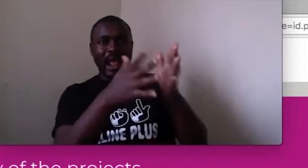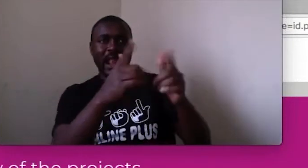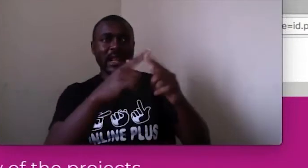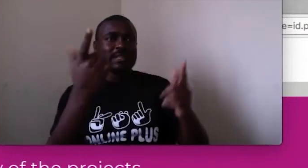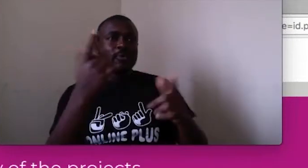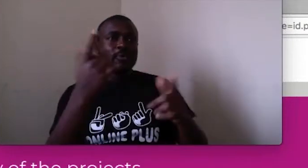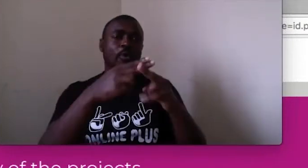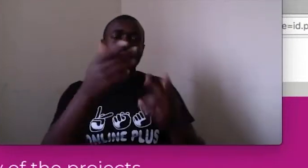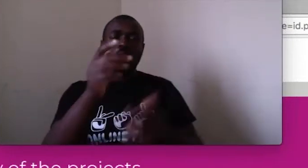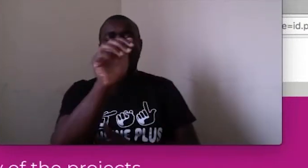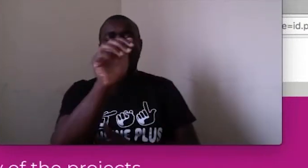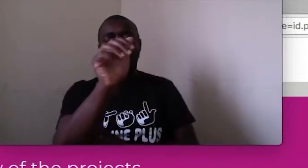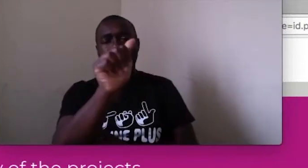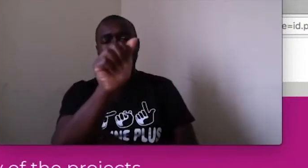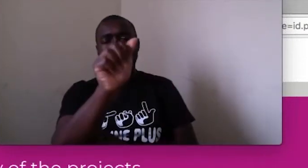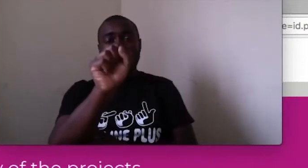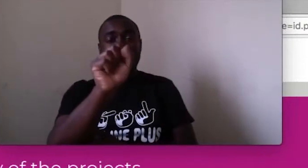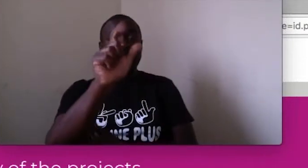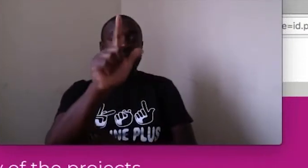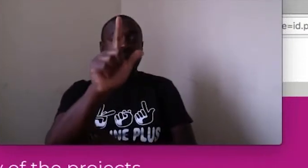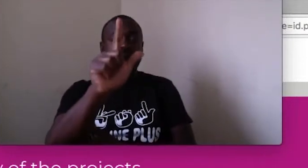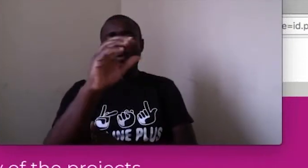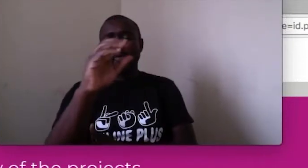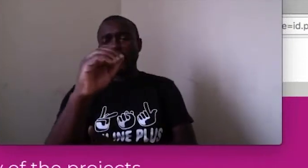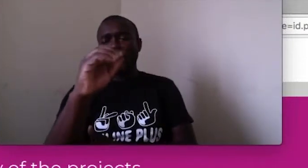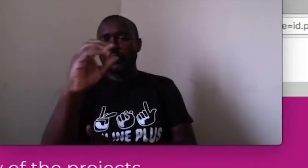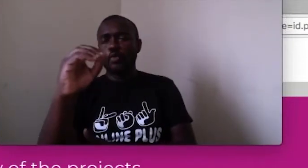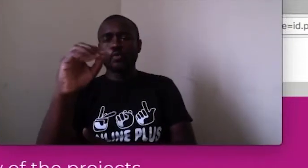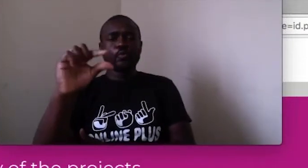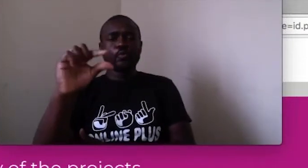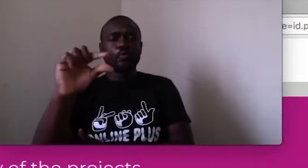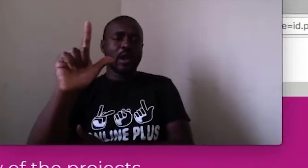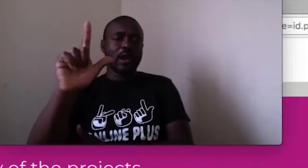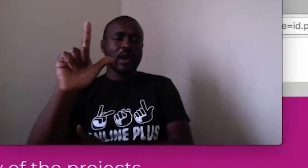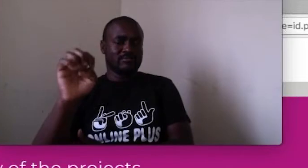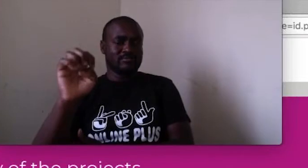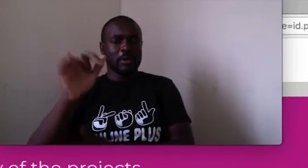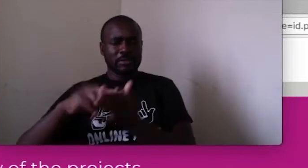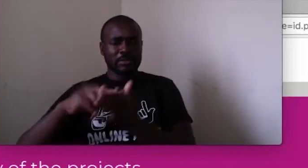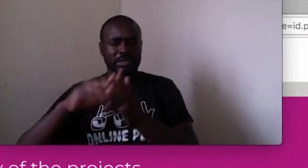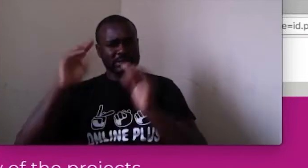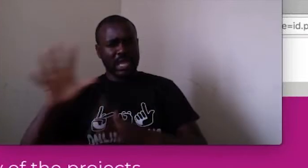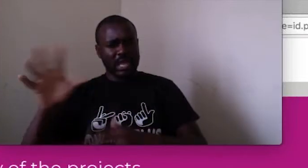So that's what we did So I said why not have ASL Google?